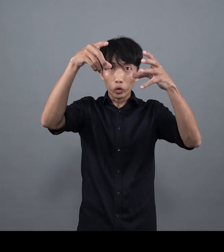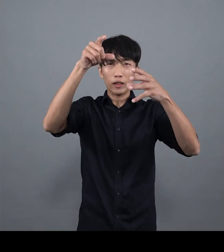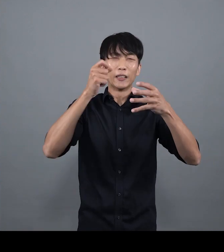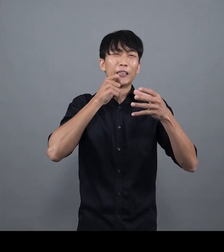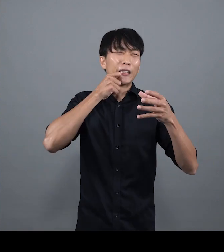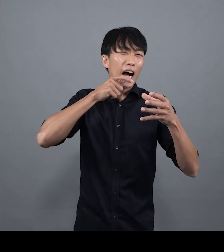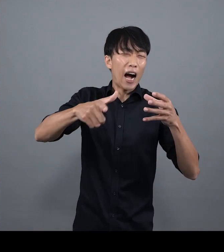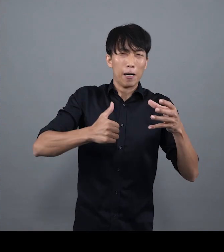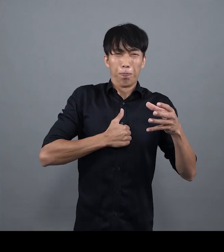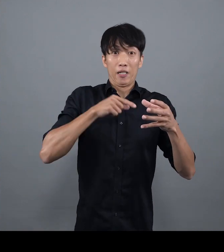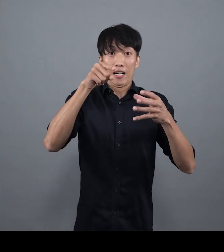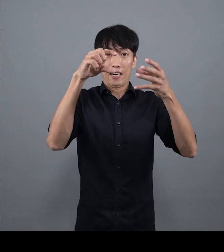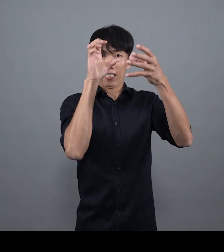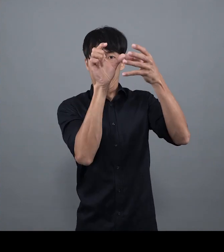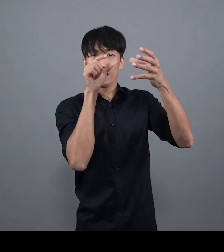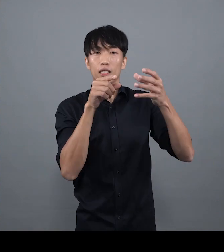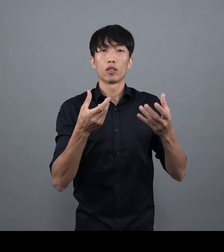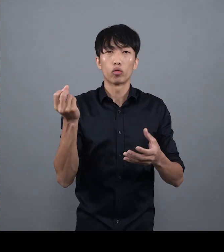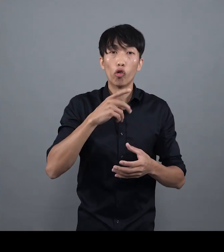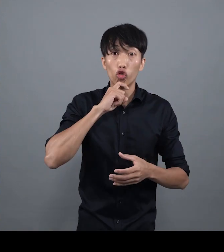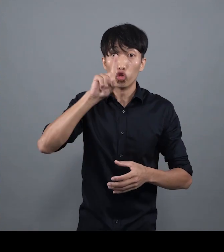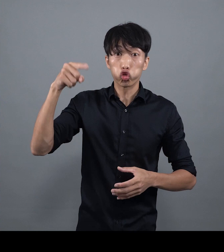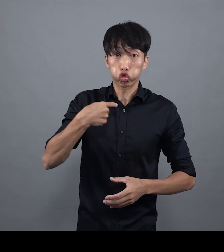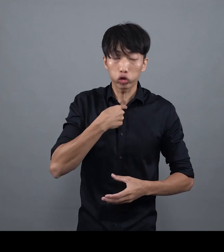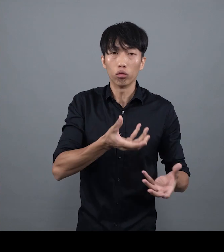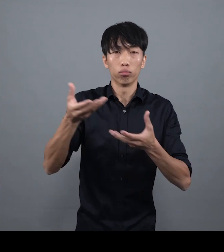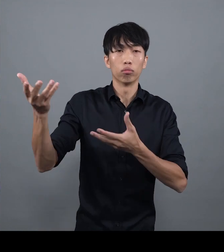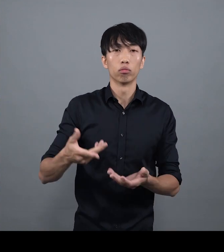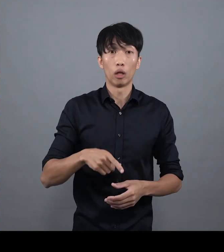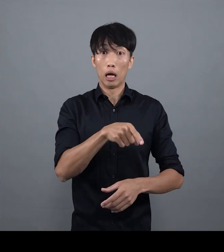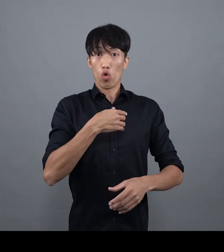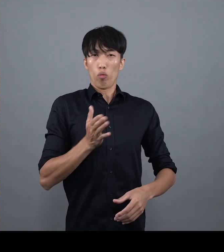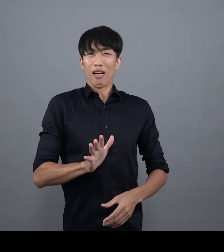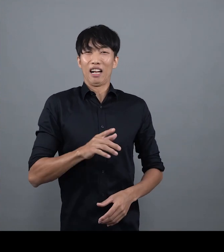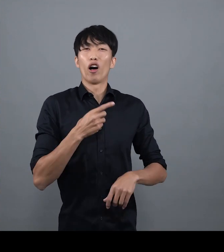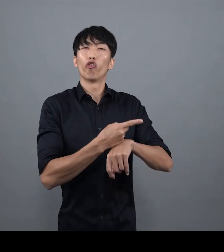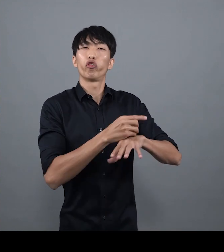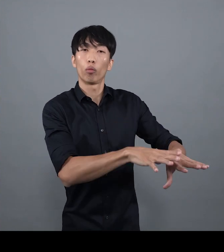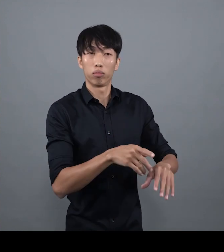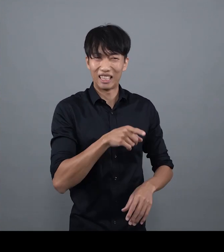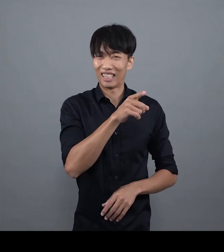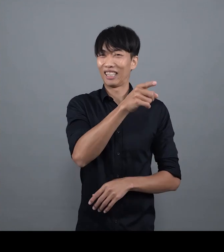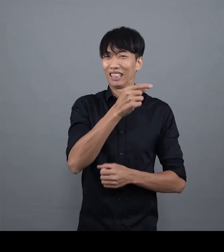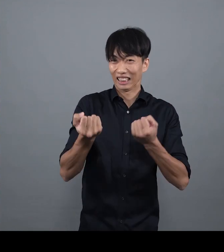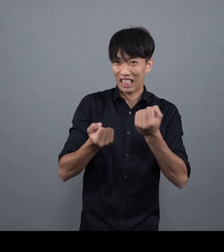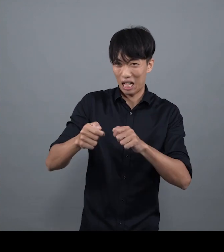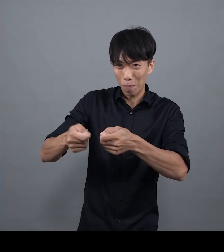You let me know if anyone wants them and I'll return them to you I'm just keeping them temporarily Is it the one that damaged some guy's car?